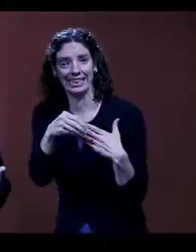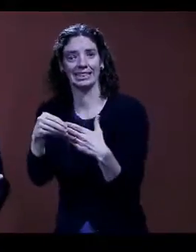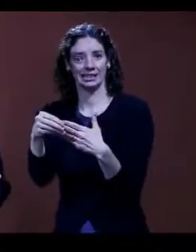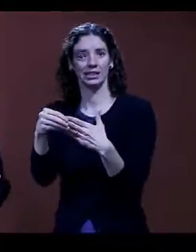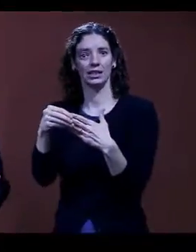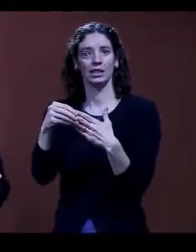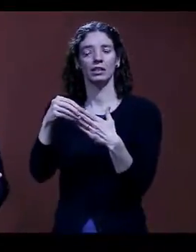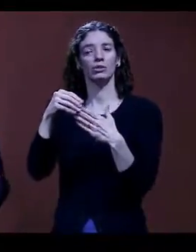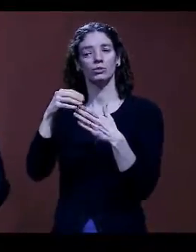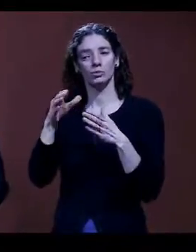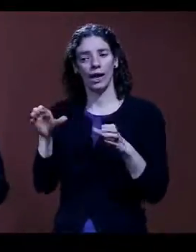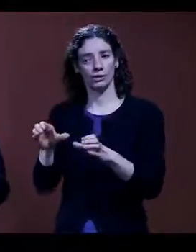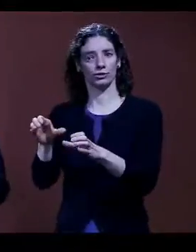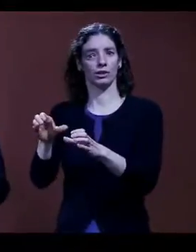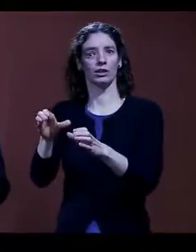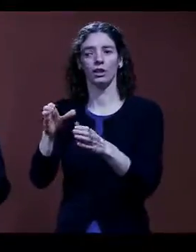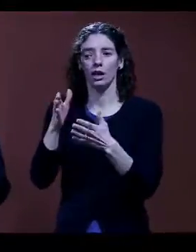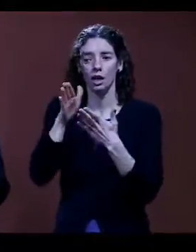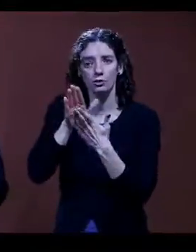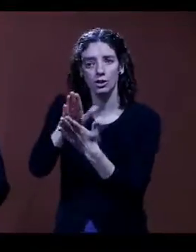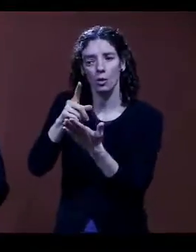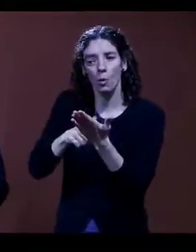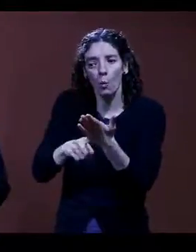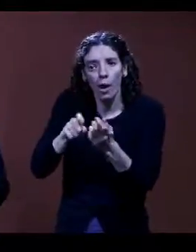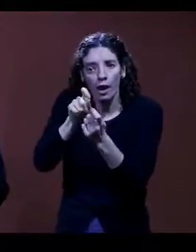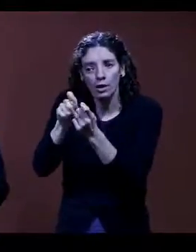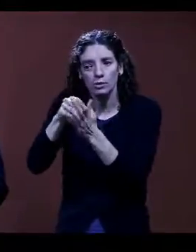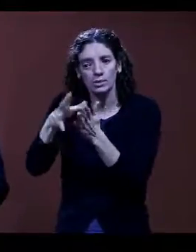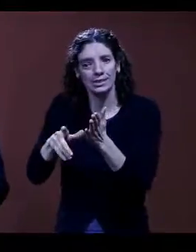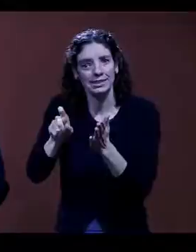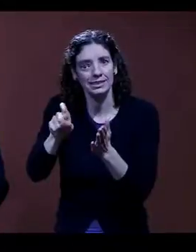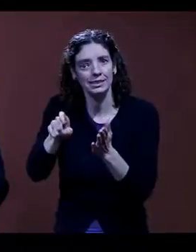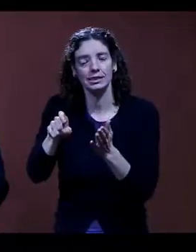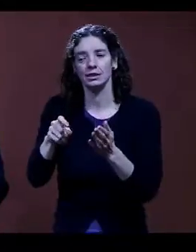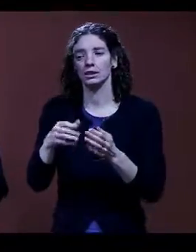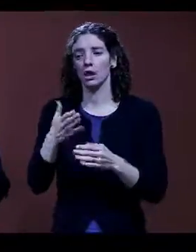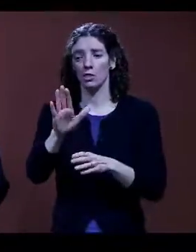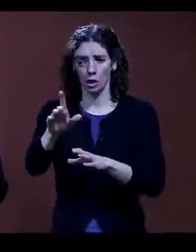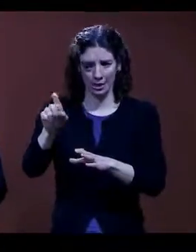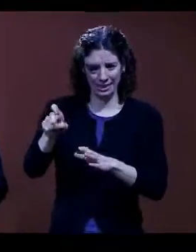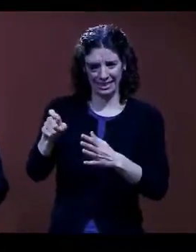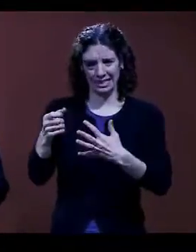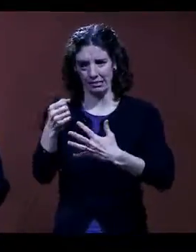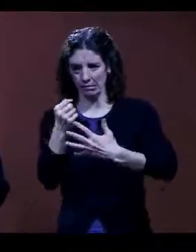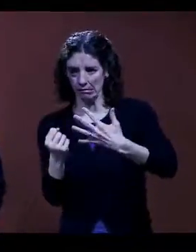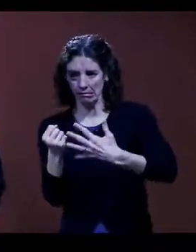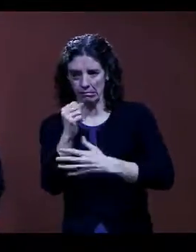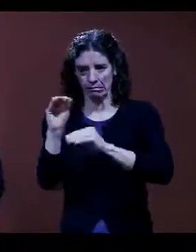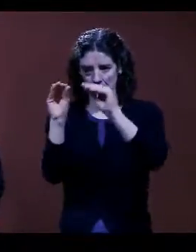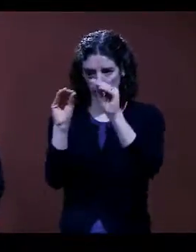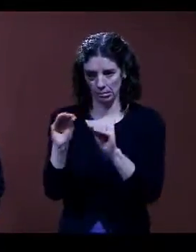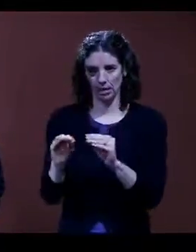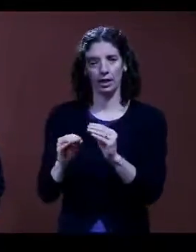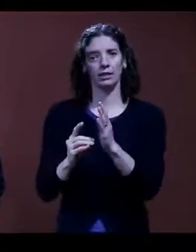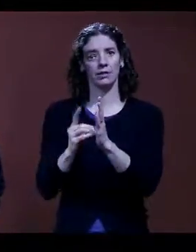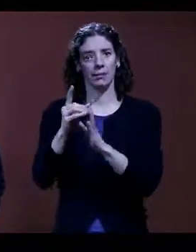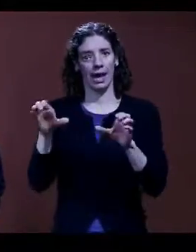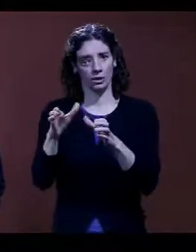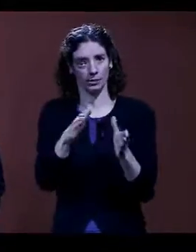specific student needs, prioritizing student needs, developing action plans and implementation;